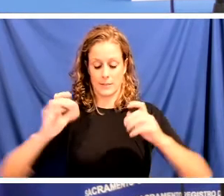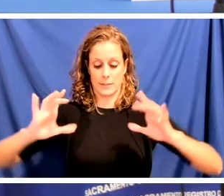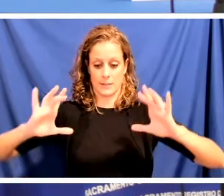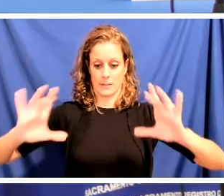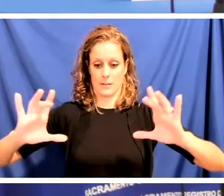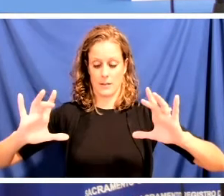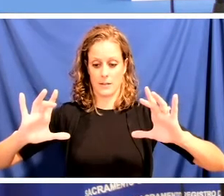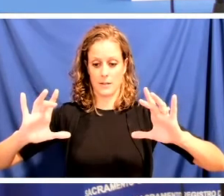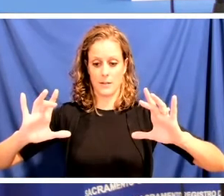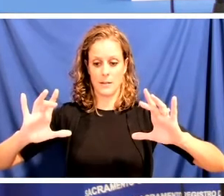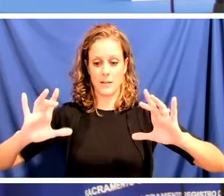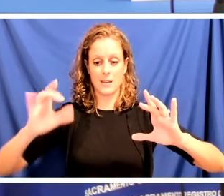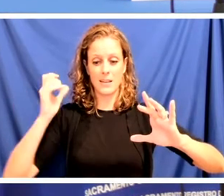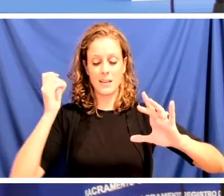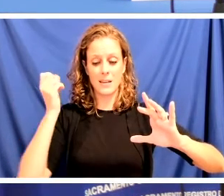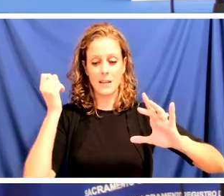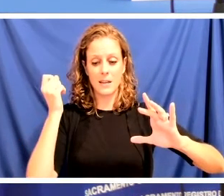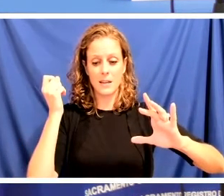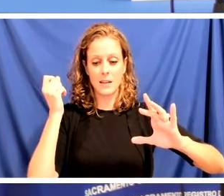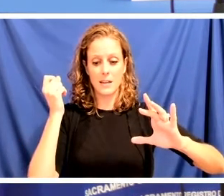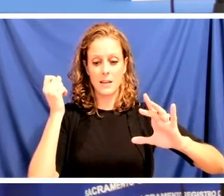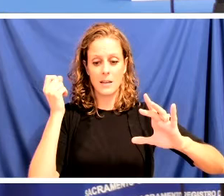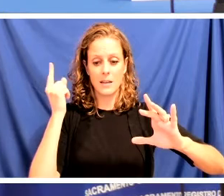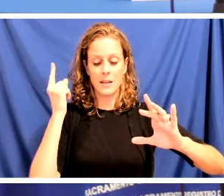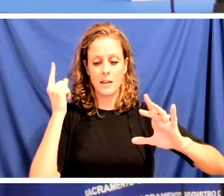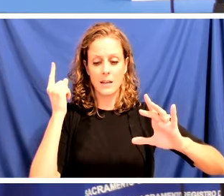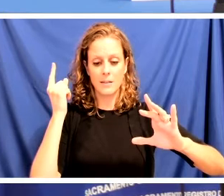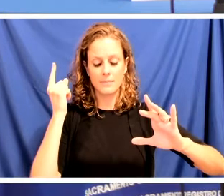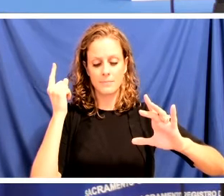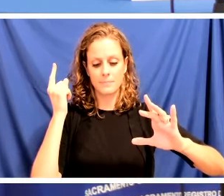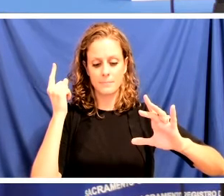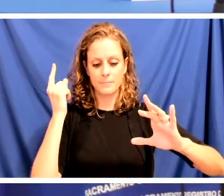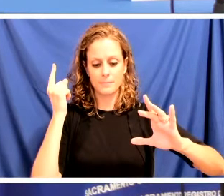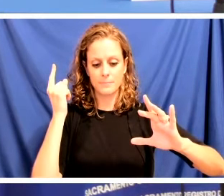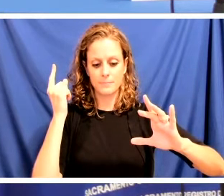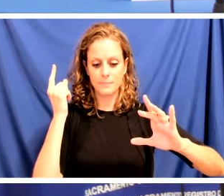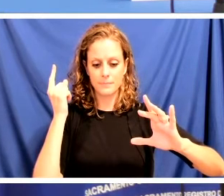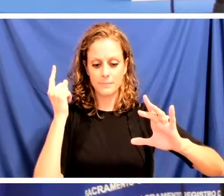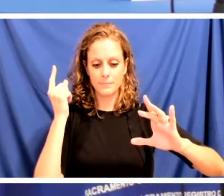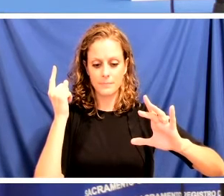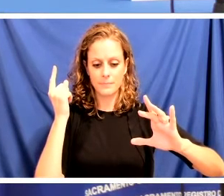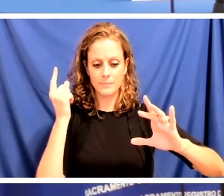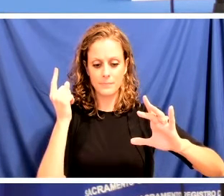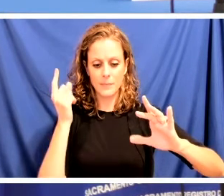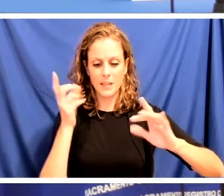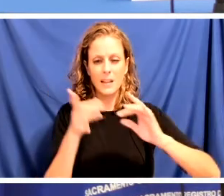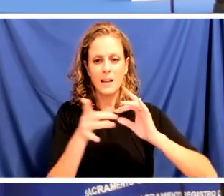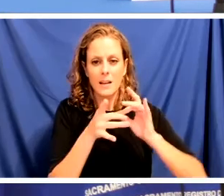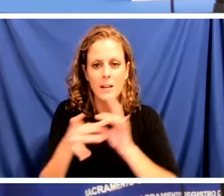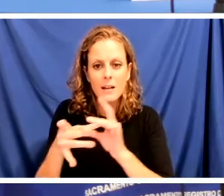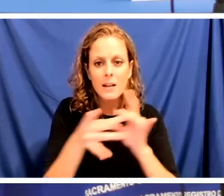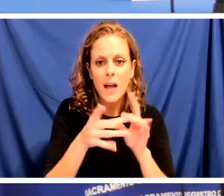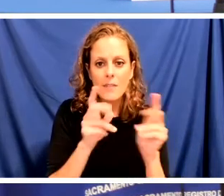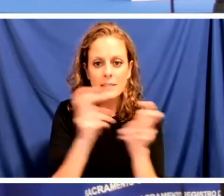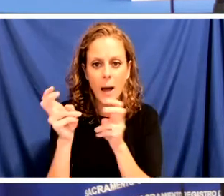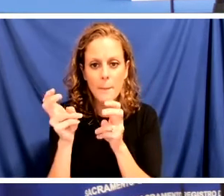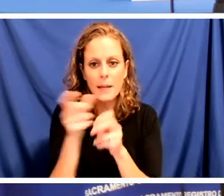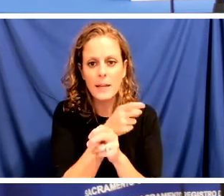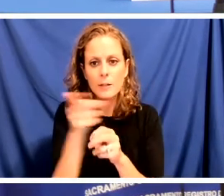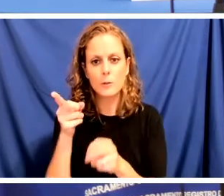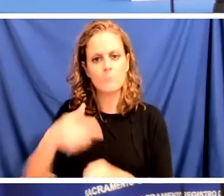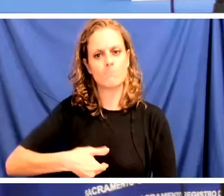SacGov: as it relates to kind of the the efficacy of advocacy is probably the lens that if I were not.